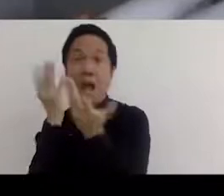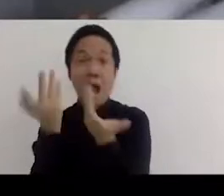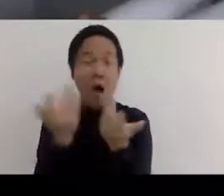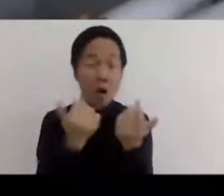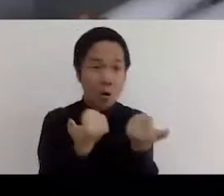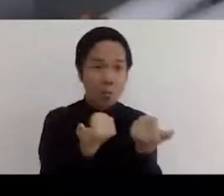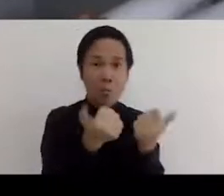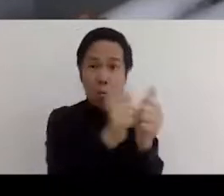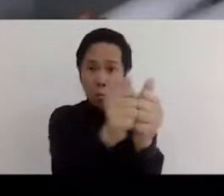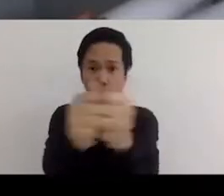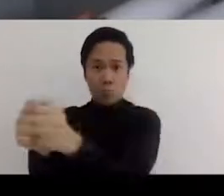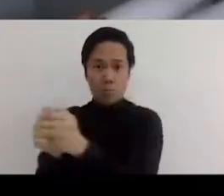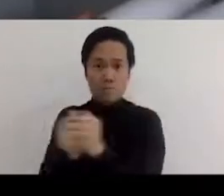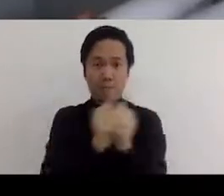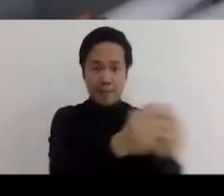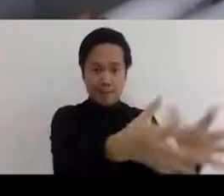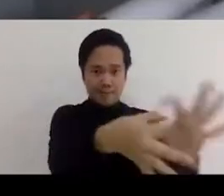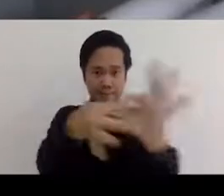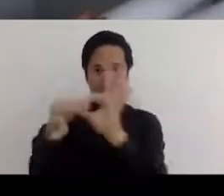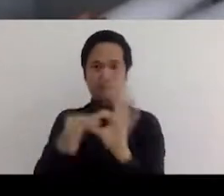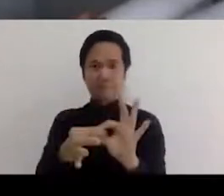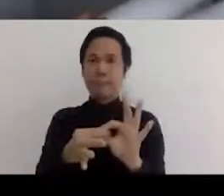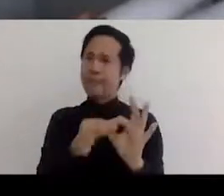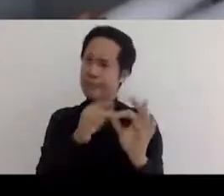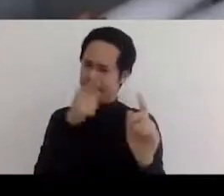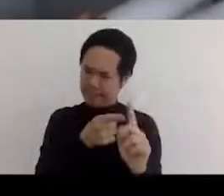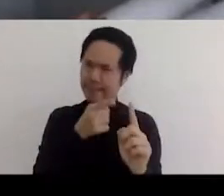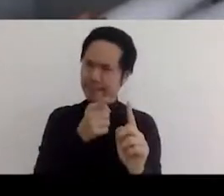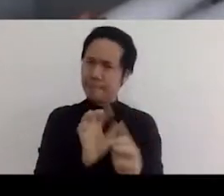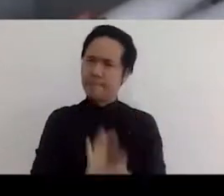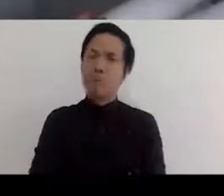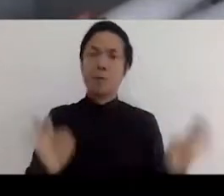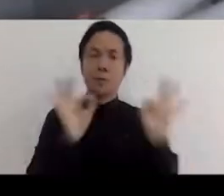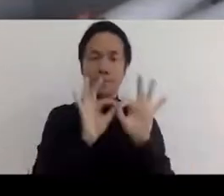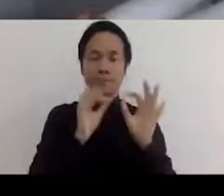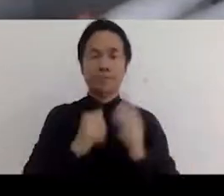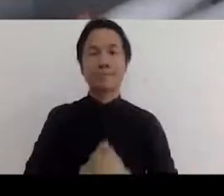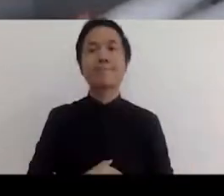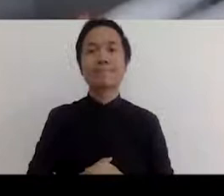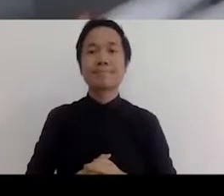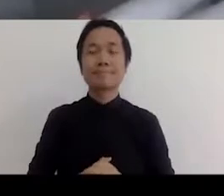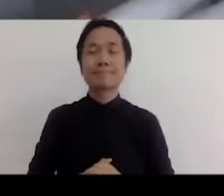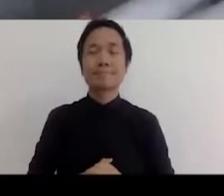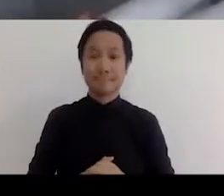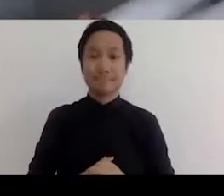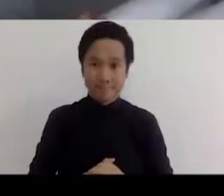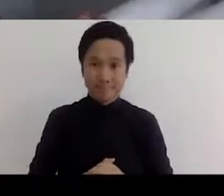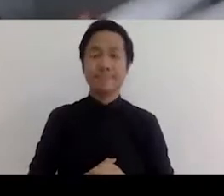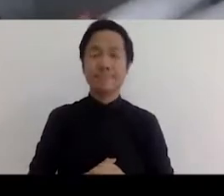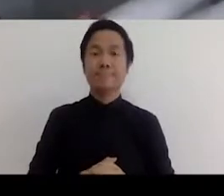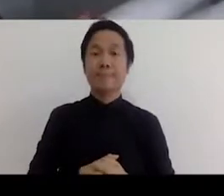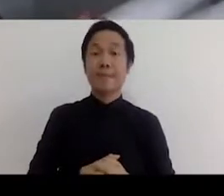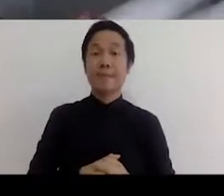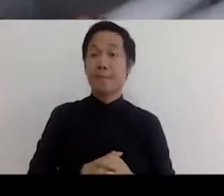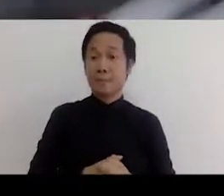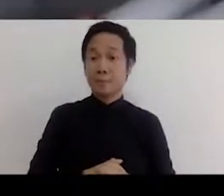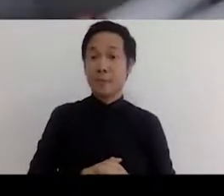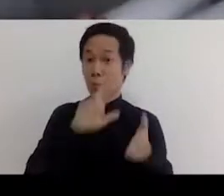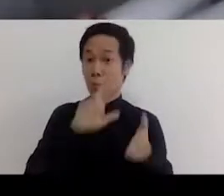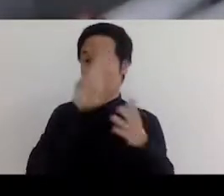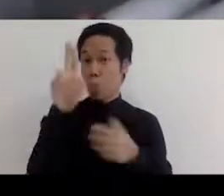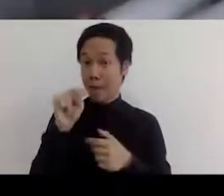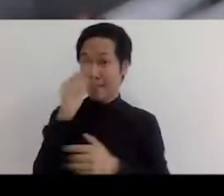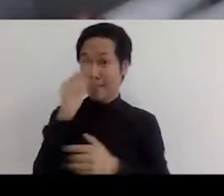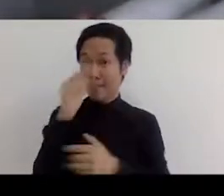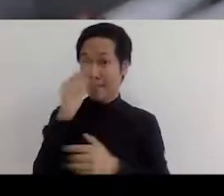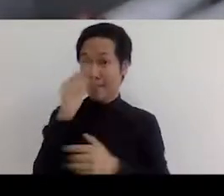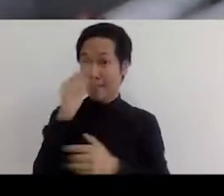The strategy was launched in June 2019 and it was established because it addressed that, across the UN system we have,